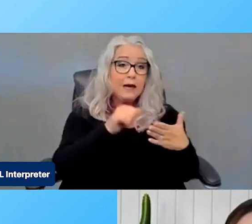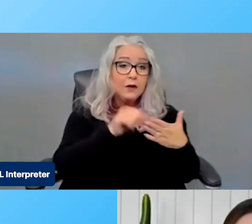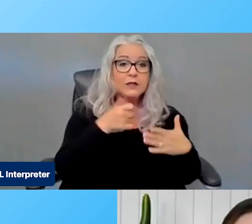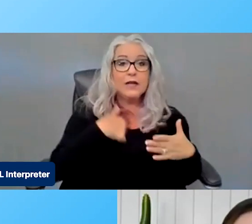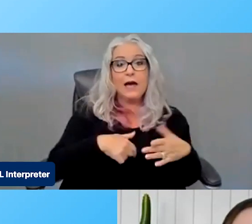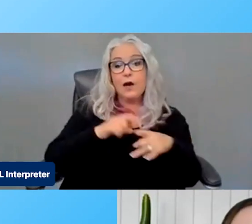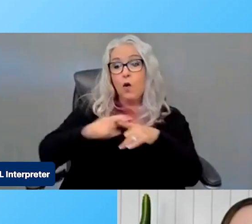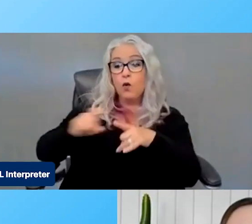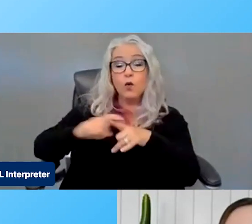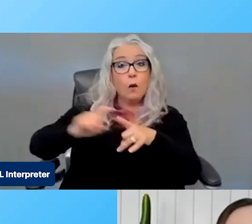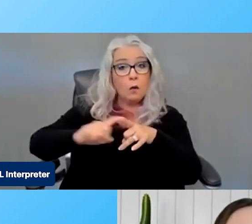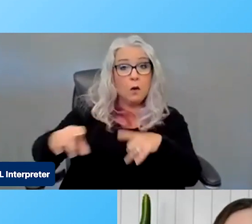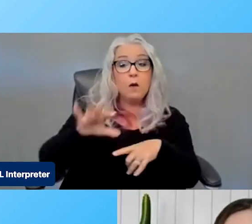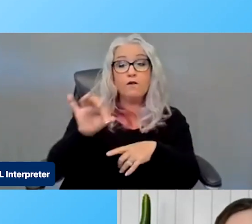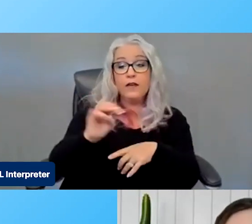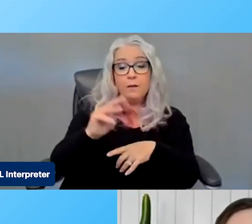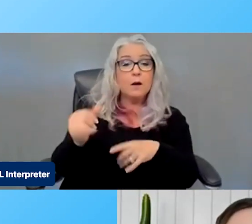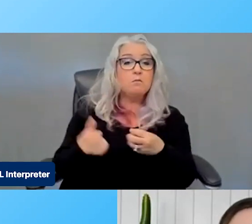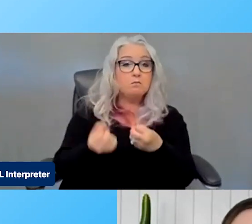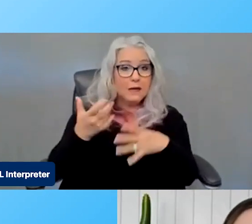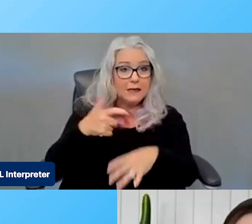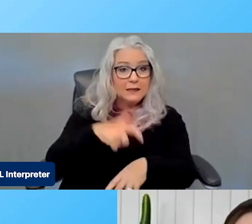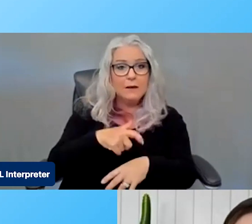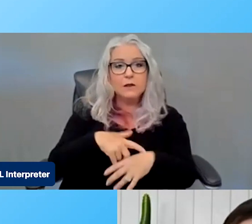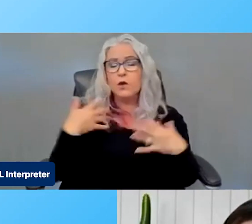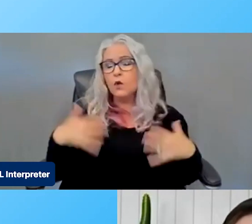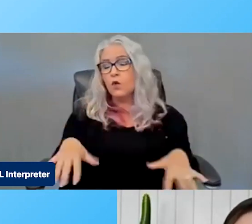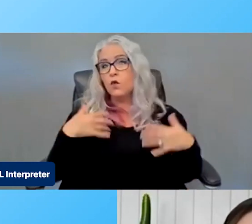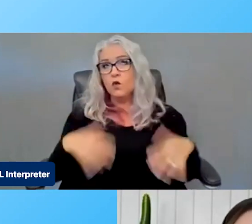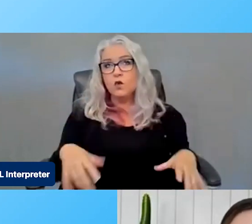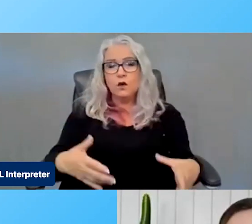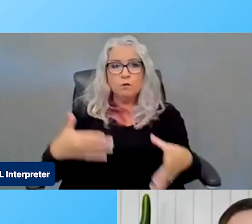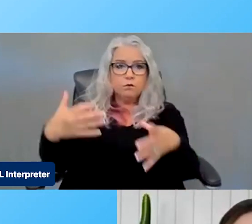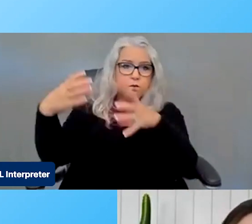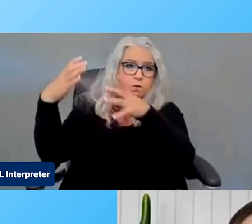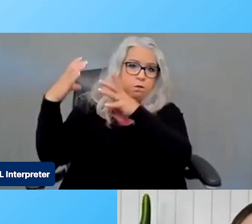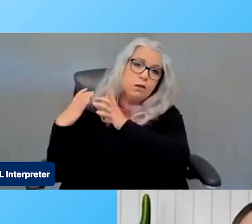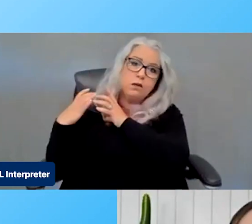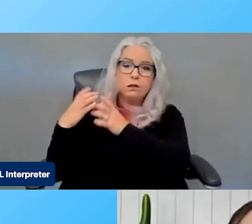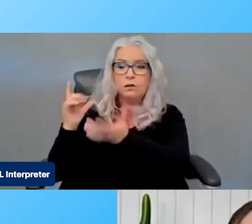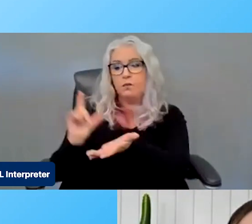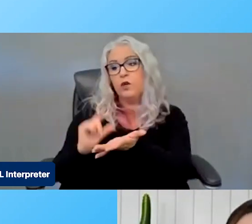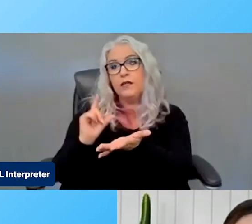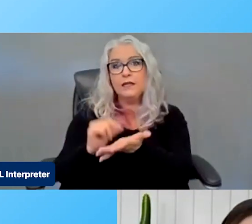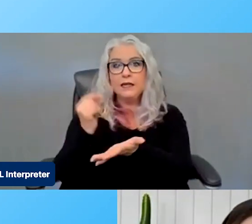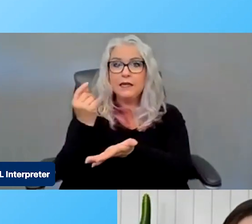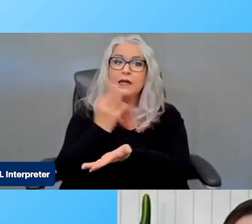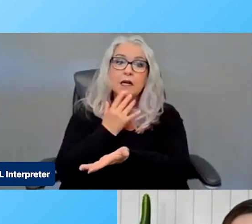the client's behalf in the meantime. All of these things were a heavy burden on him things such as printing color photos, mailing